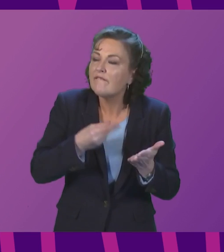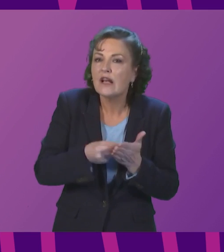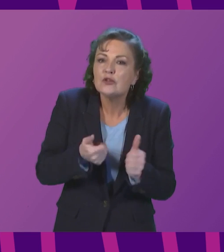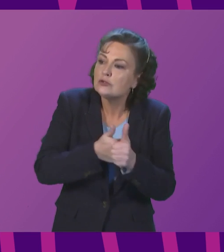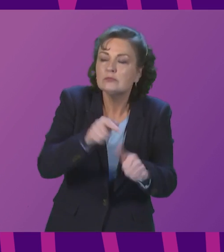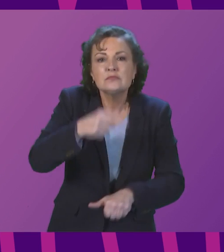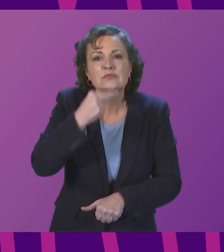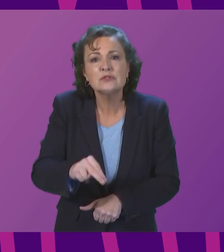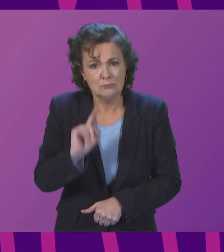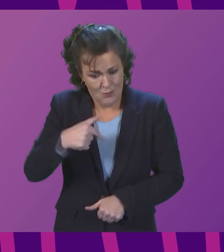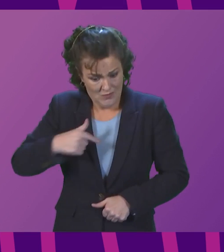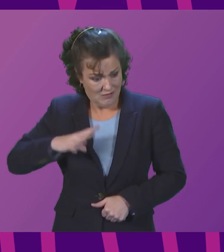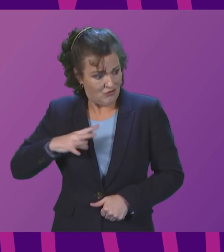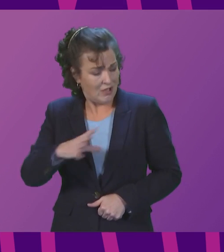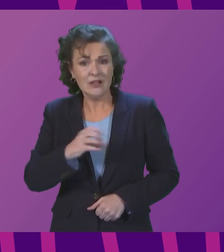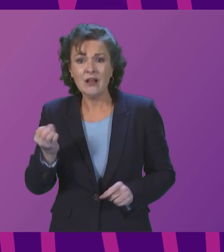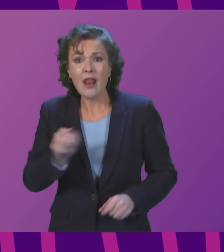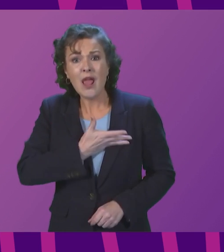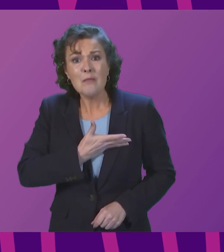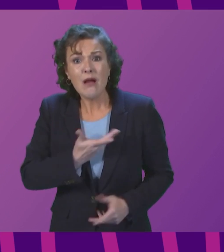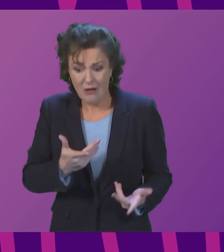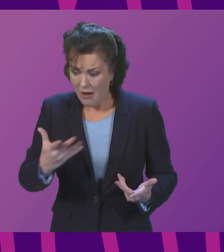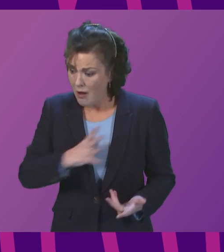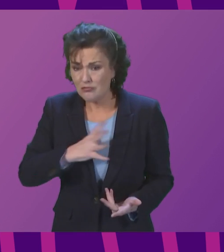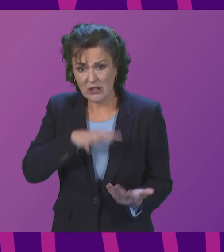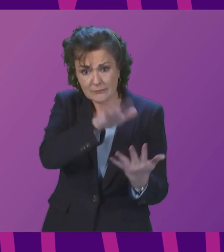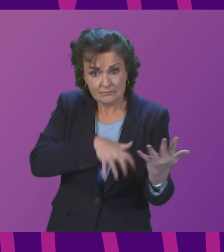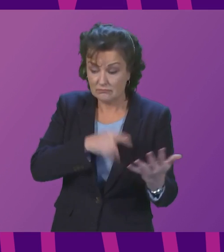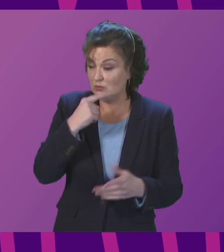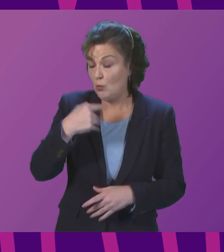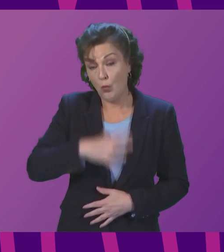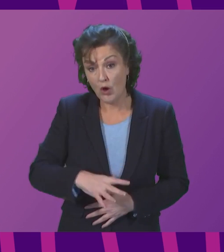hardest-hit Scots by providing £400 to people who receive council tax reduction, pension